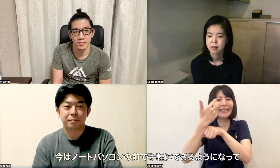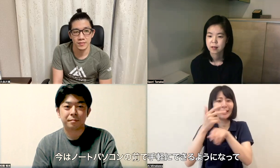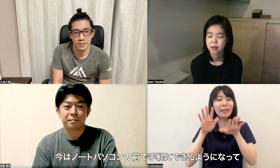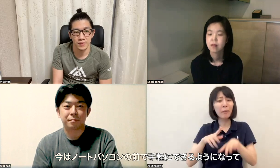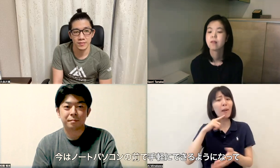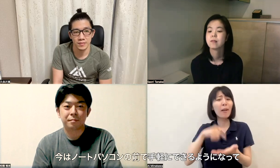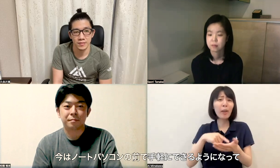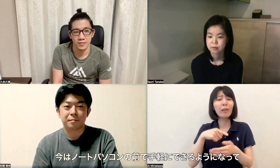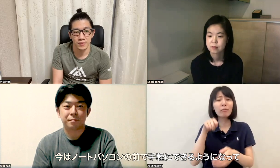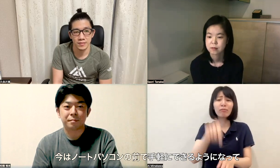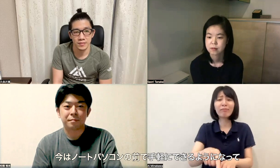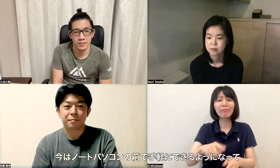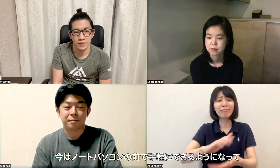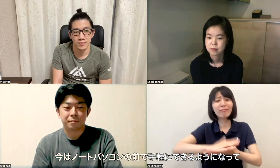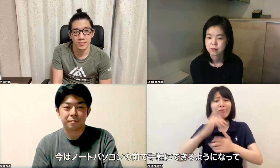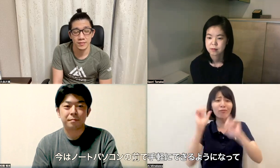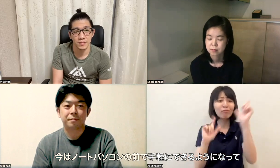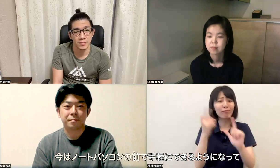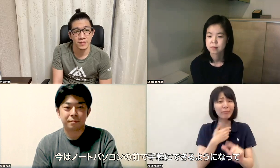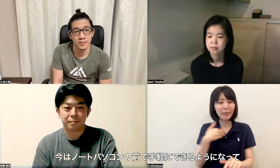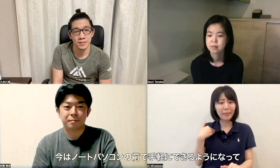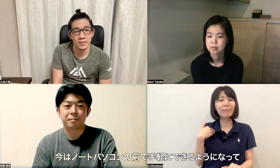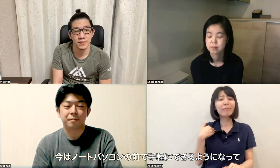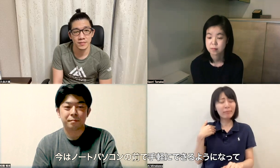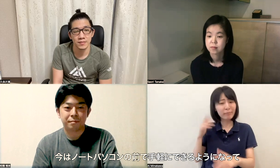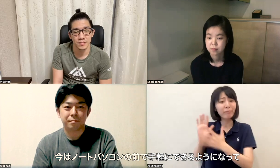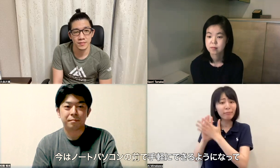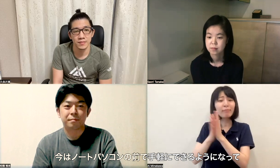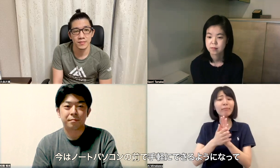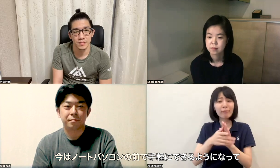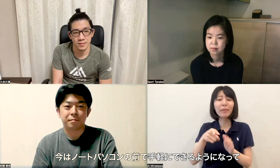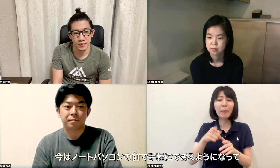It used to be difficult to set up all the heavy equipment.